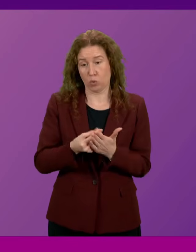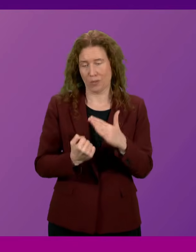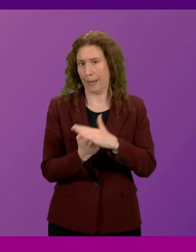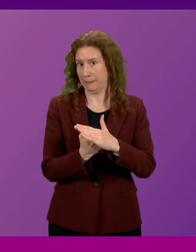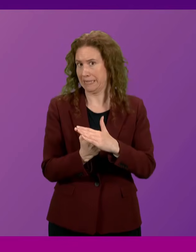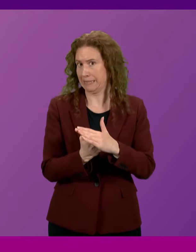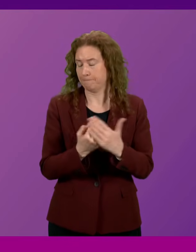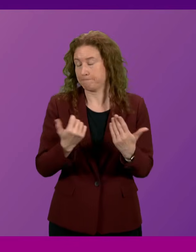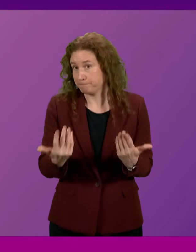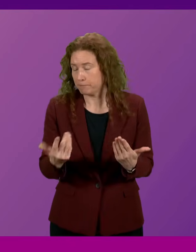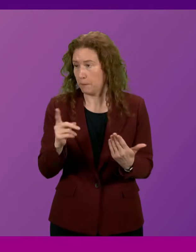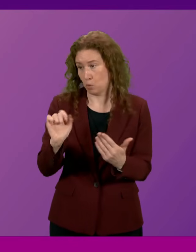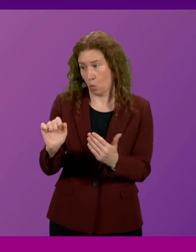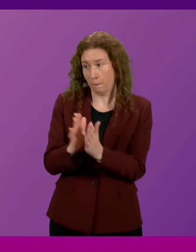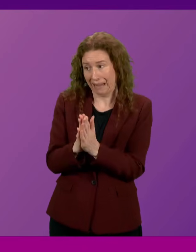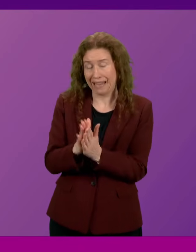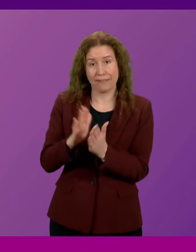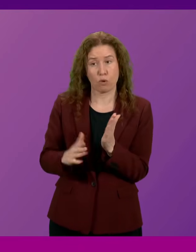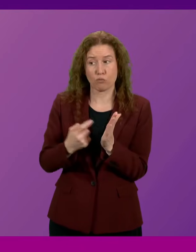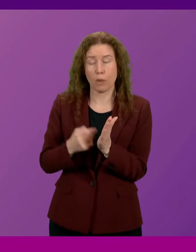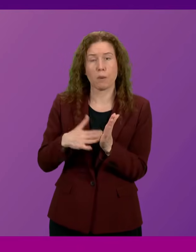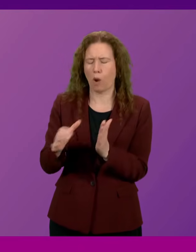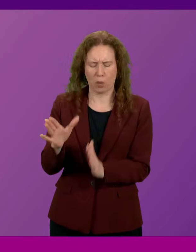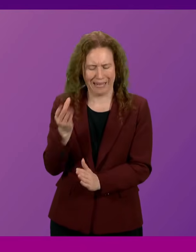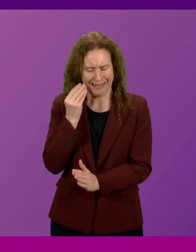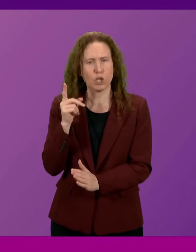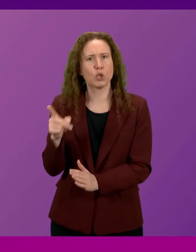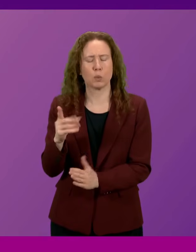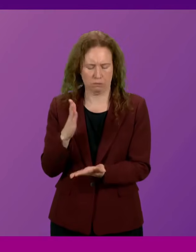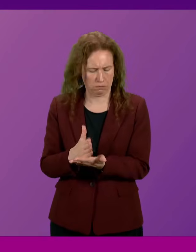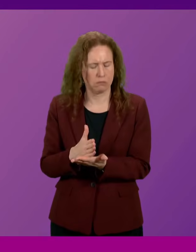but the plea that is made by Ruth Maguire is heard loud and clear here on the Government